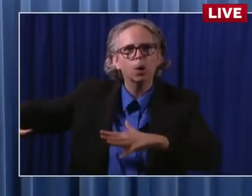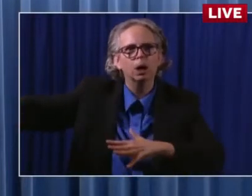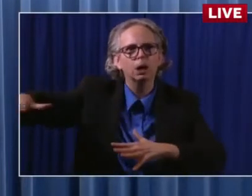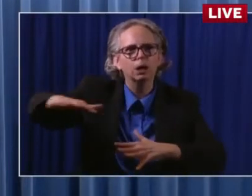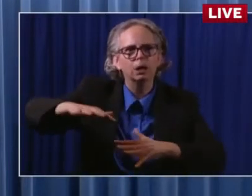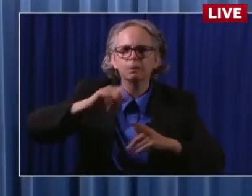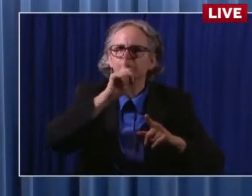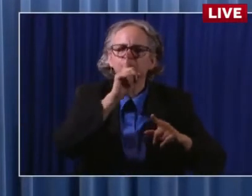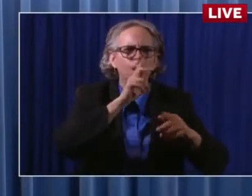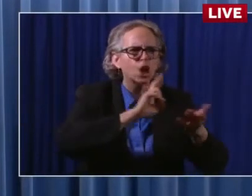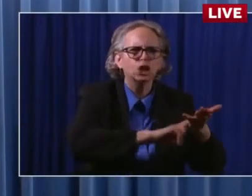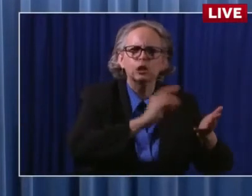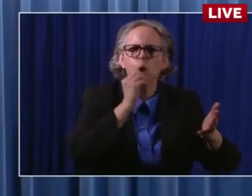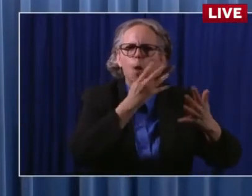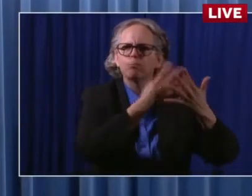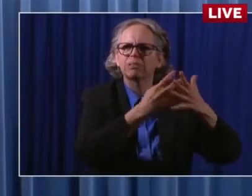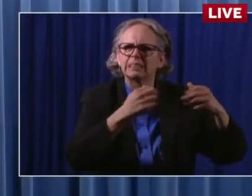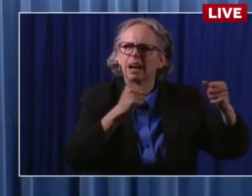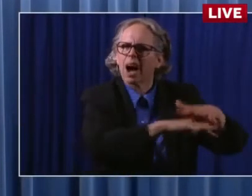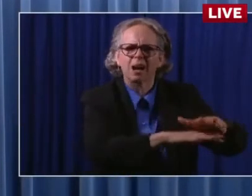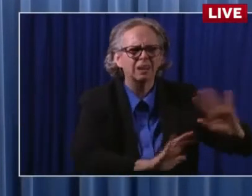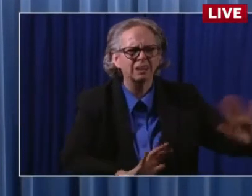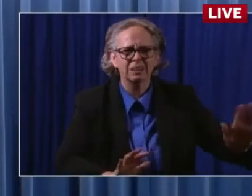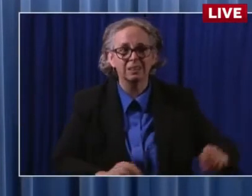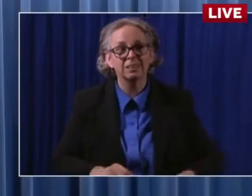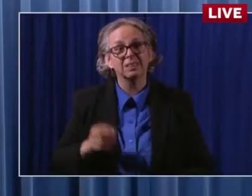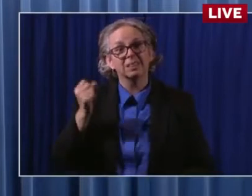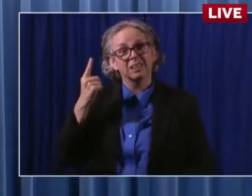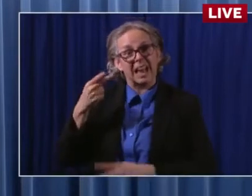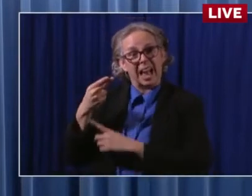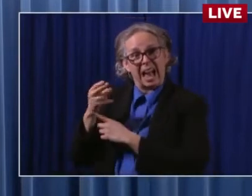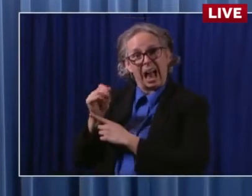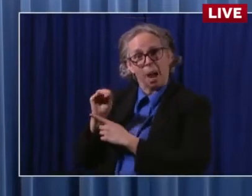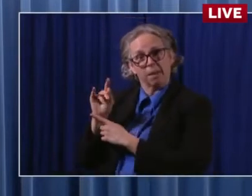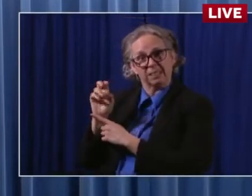AGAIN, SIGNALING SIGNIFICANT TRANSMISSION TO A BROADER COMMUNITY.